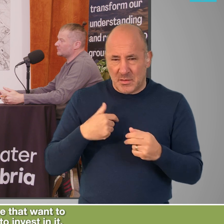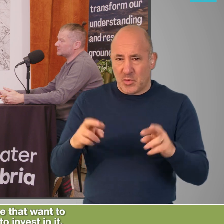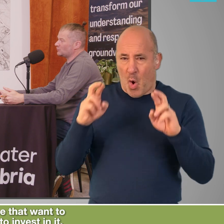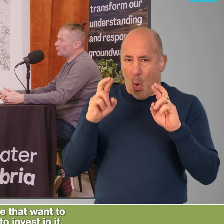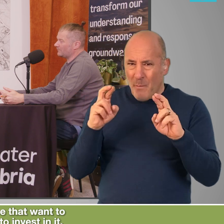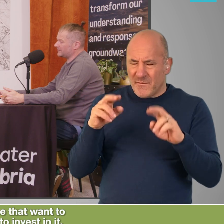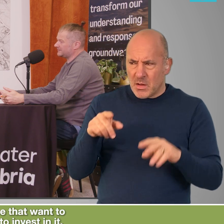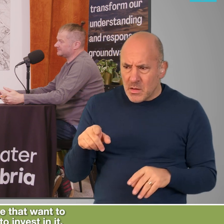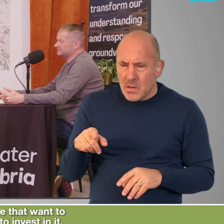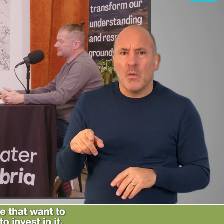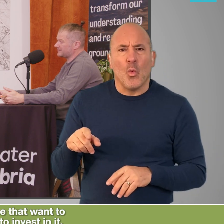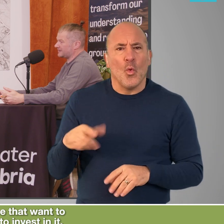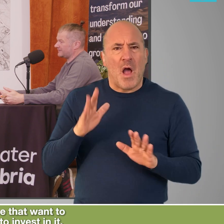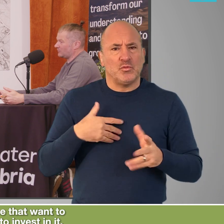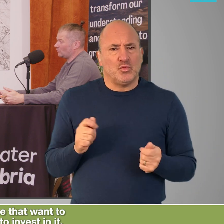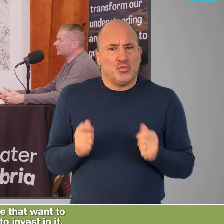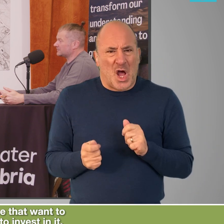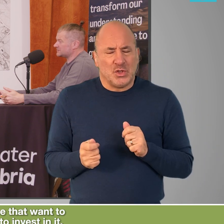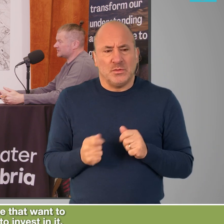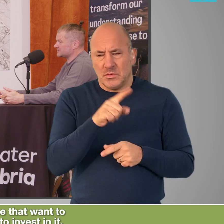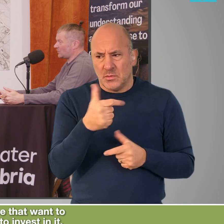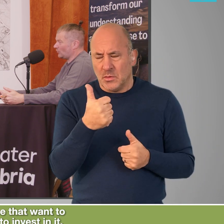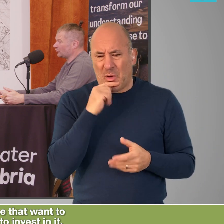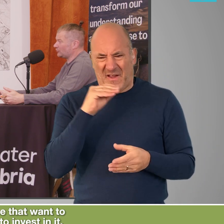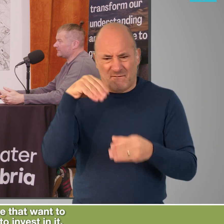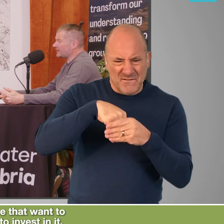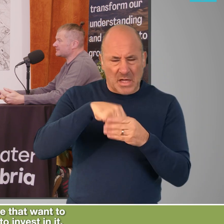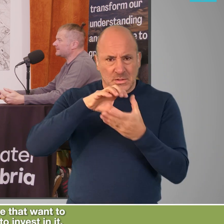we should hopefully see that want to change and that want to invest in it.